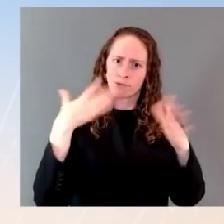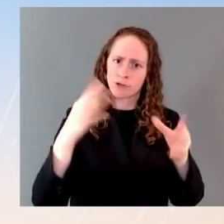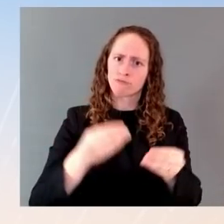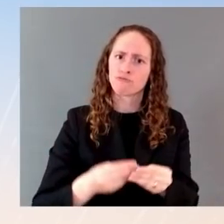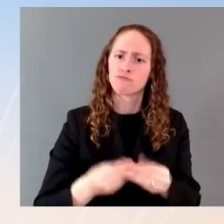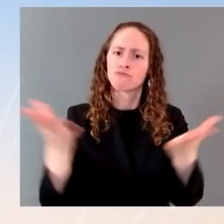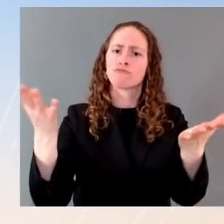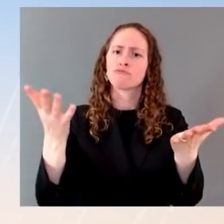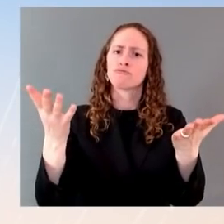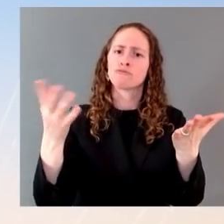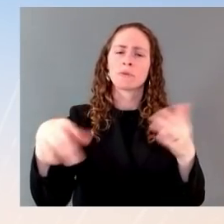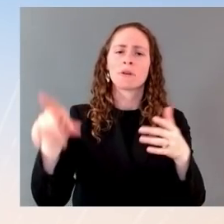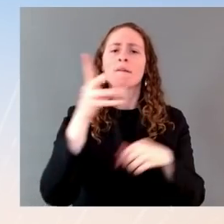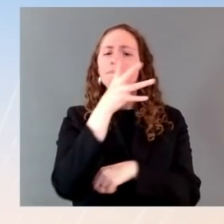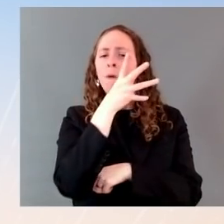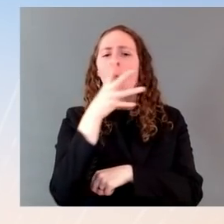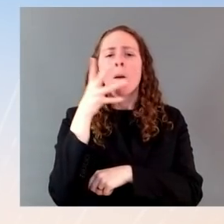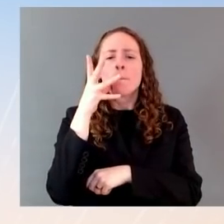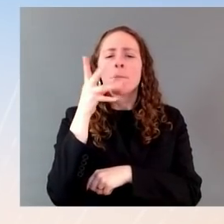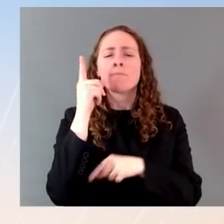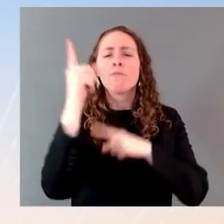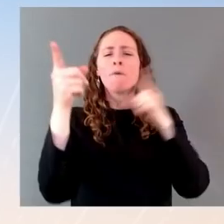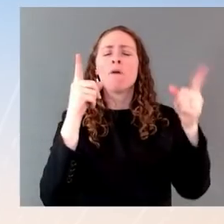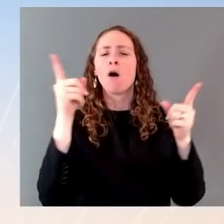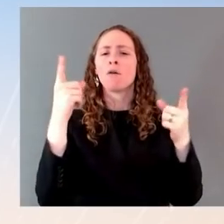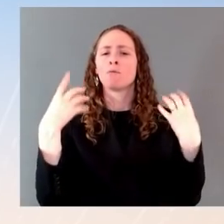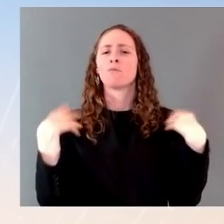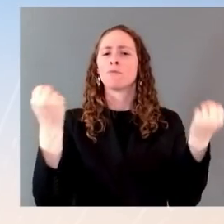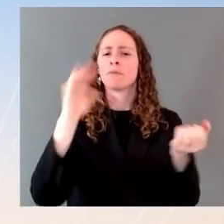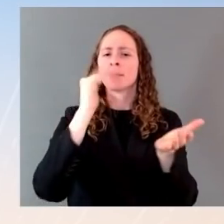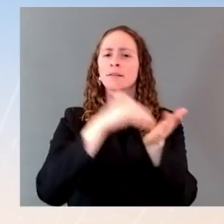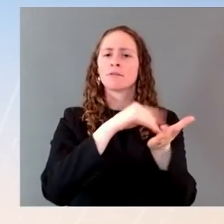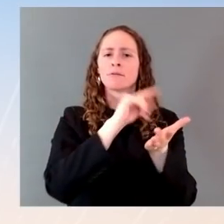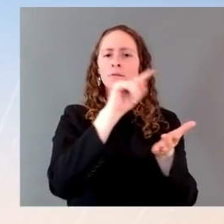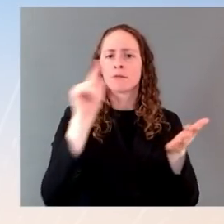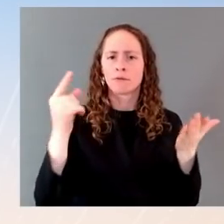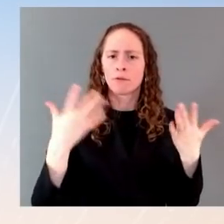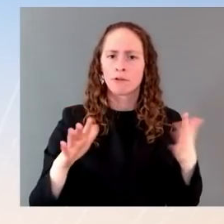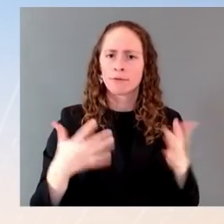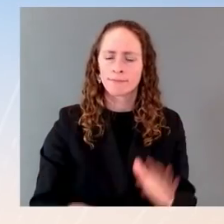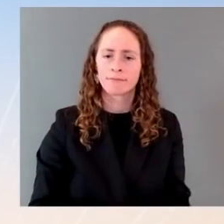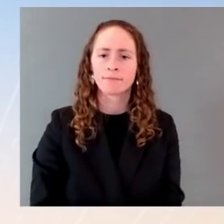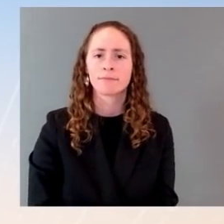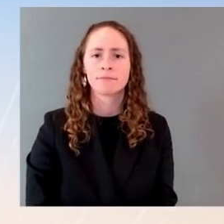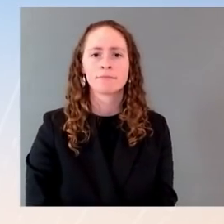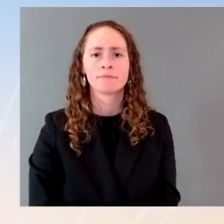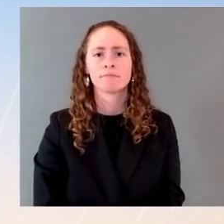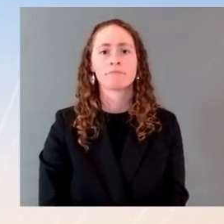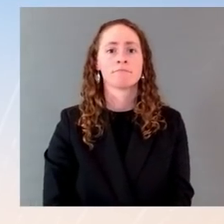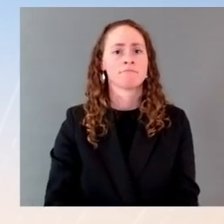across the country where free testing is available. And you can also go to your doctor and get a free test.